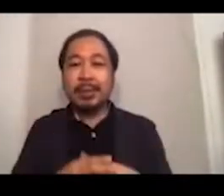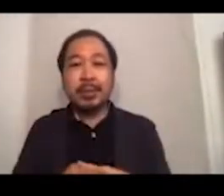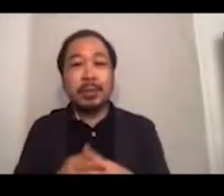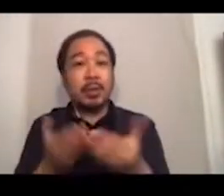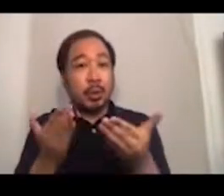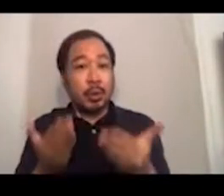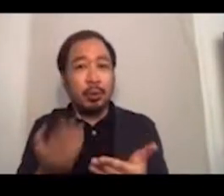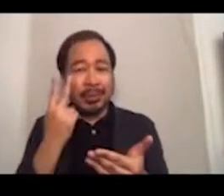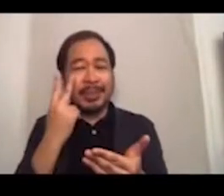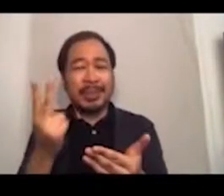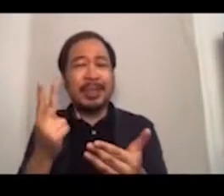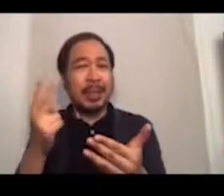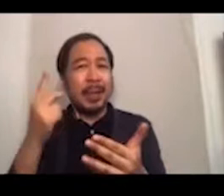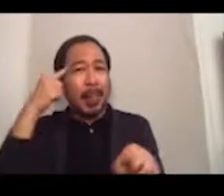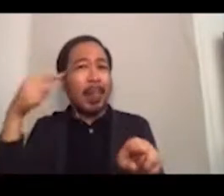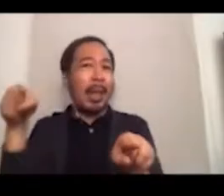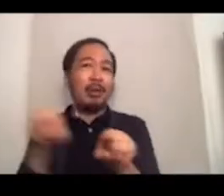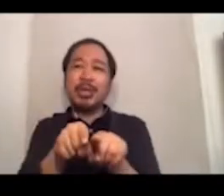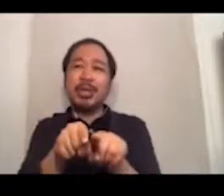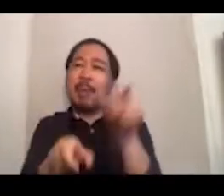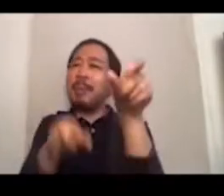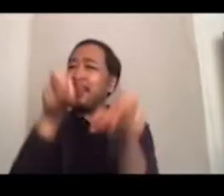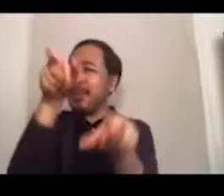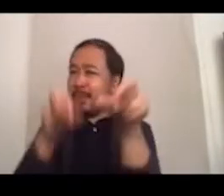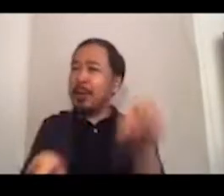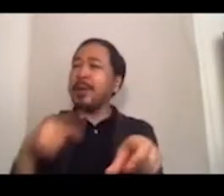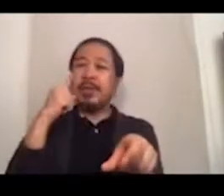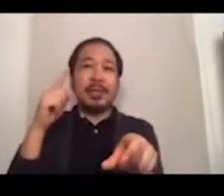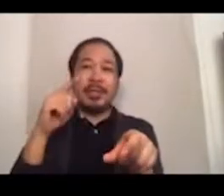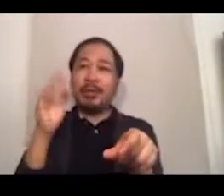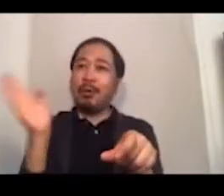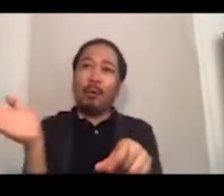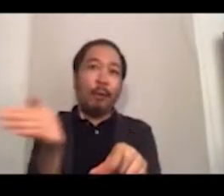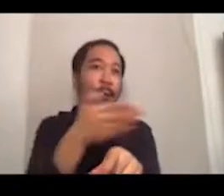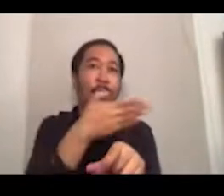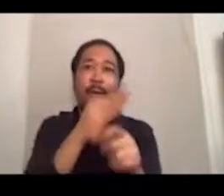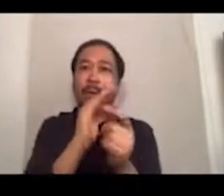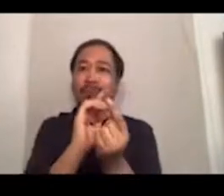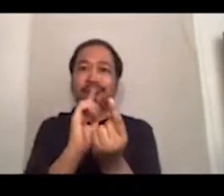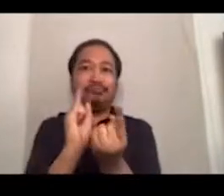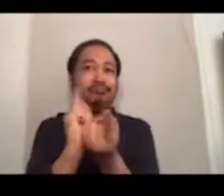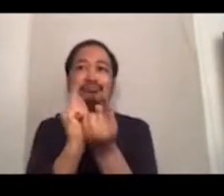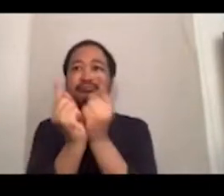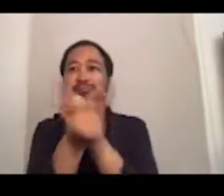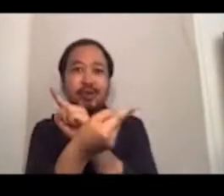And all the big issues, that we've been looking at for the Sustainable Development Goals